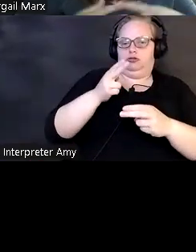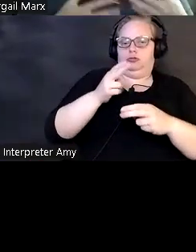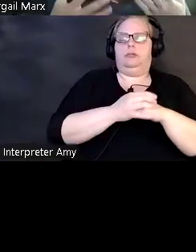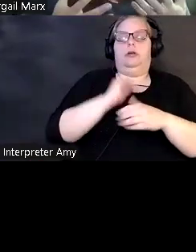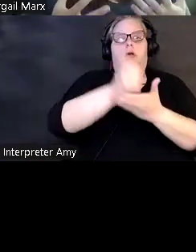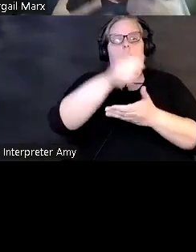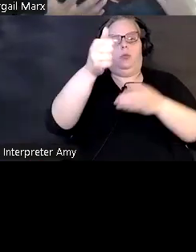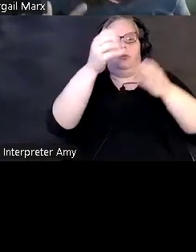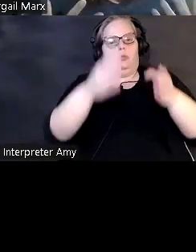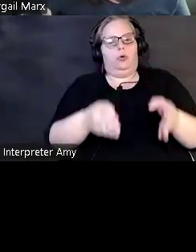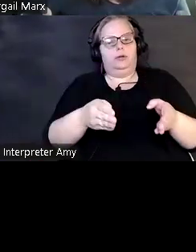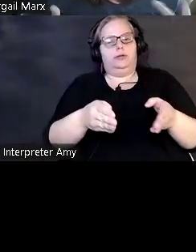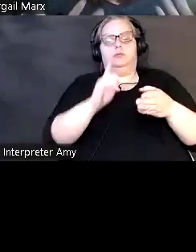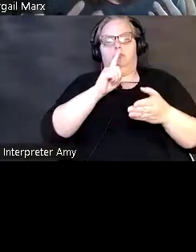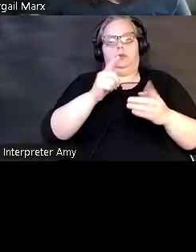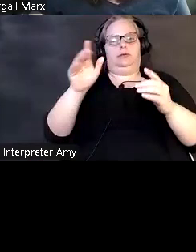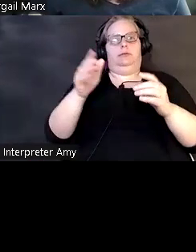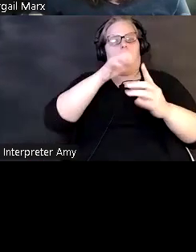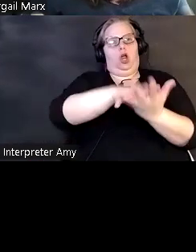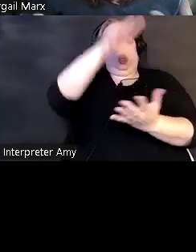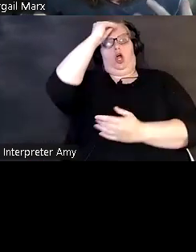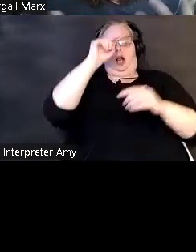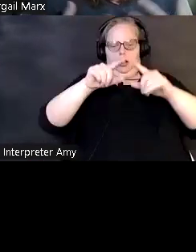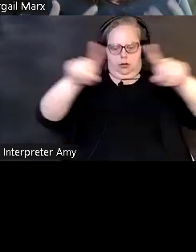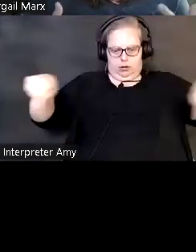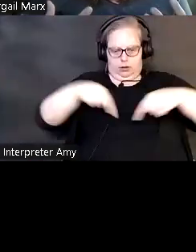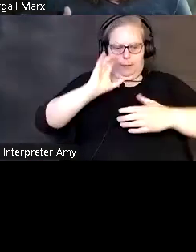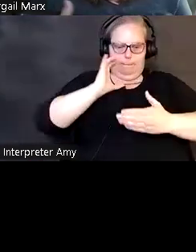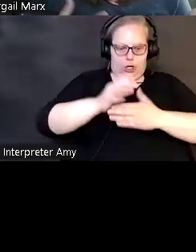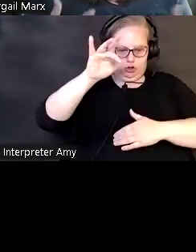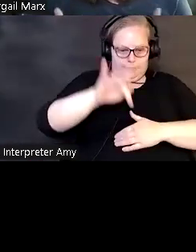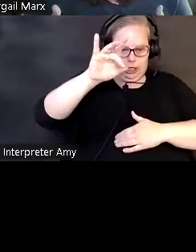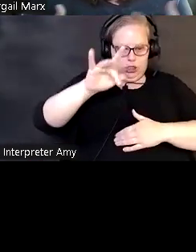not just learn that if I touch a picture, I get a thing, but learn how words go together